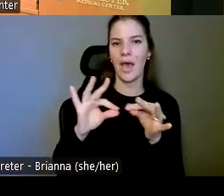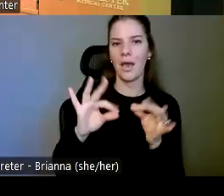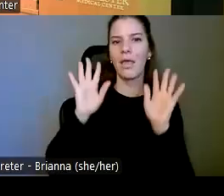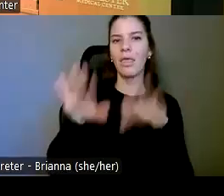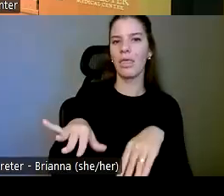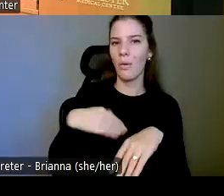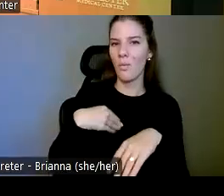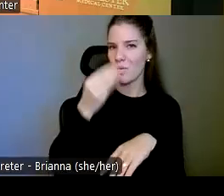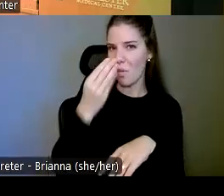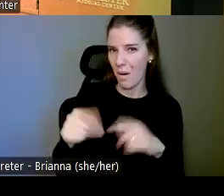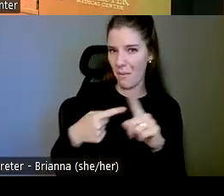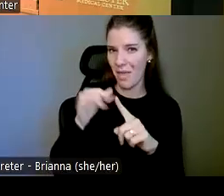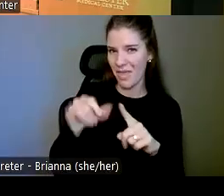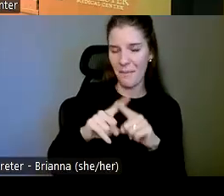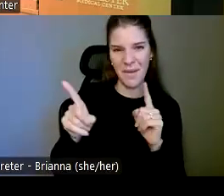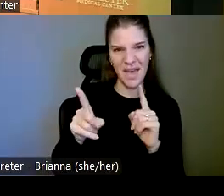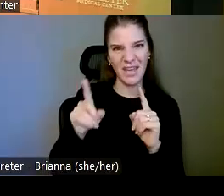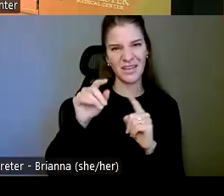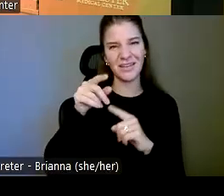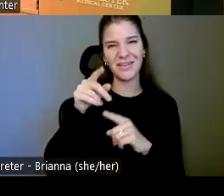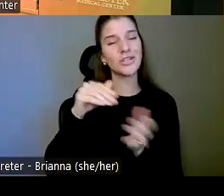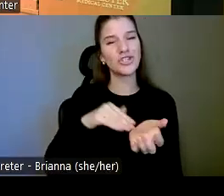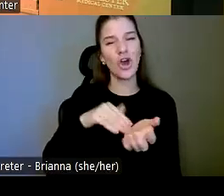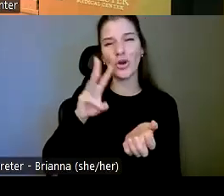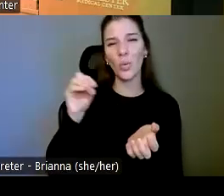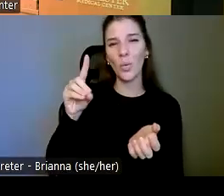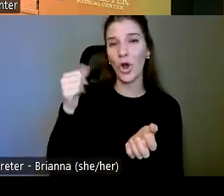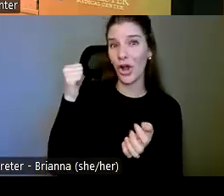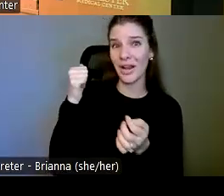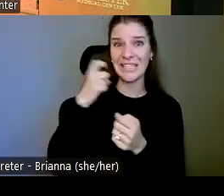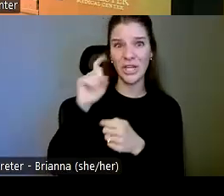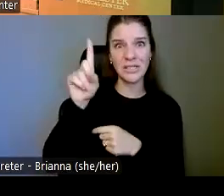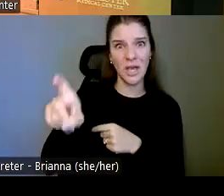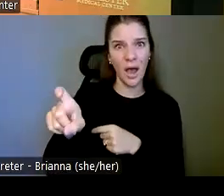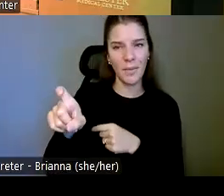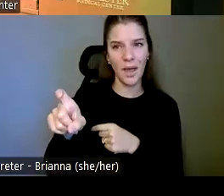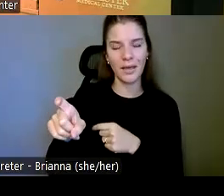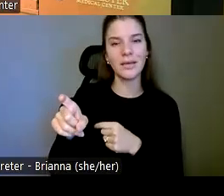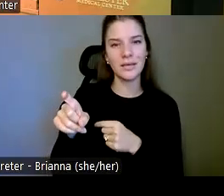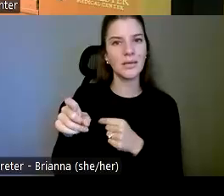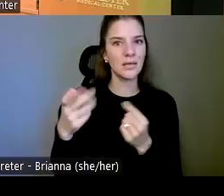and hard to hold on to so Dr. Wood's comment or in question, I think sort of signals the tension